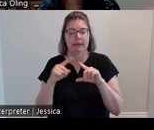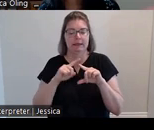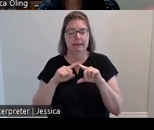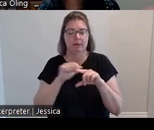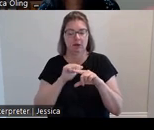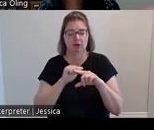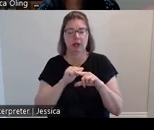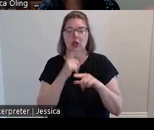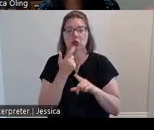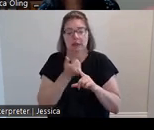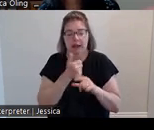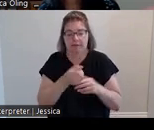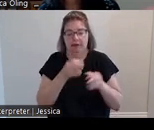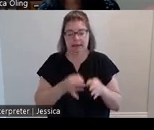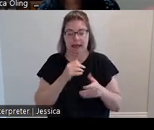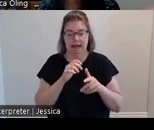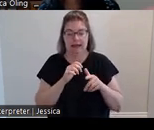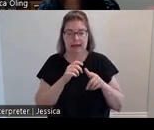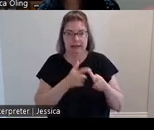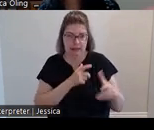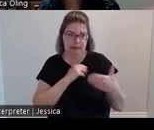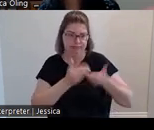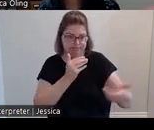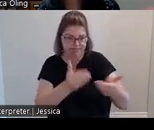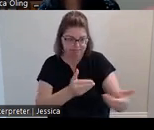So we asked people to sign up for them. We had people do them.